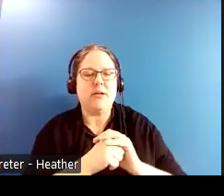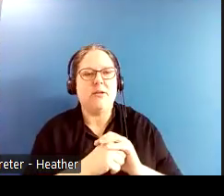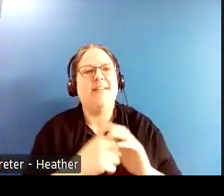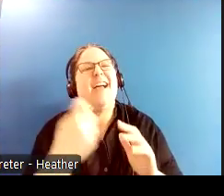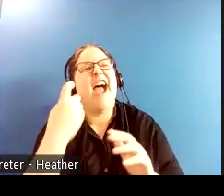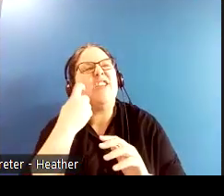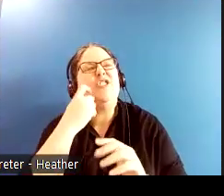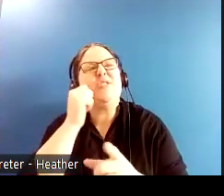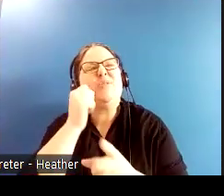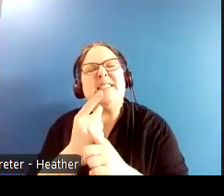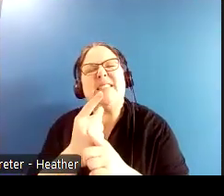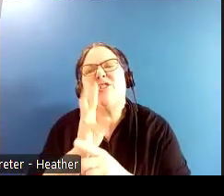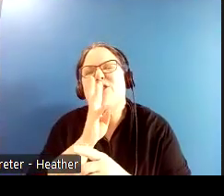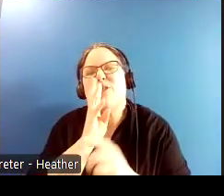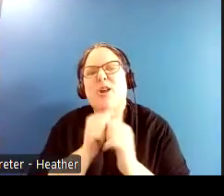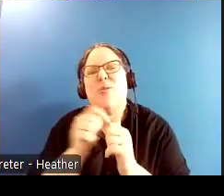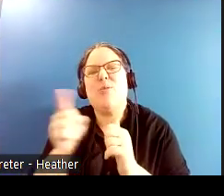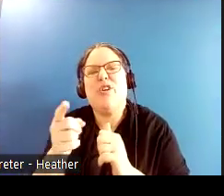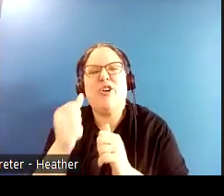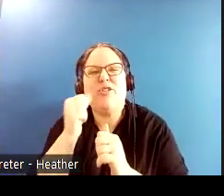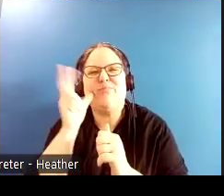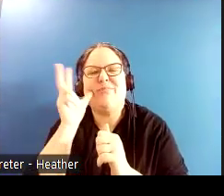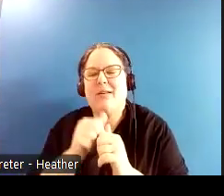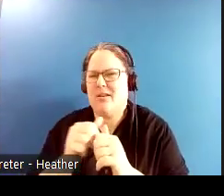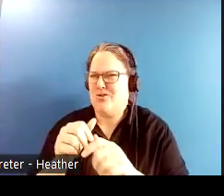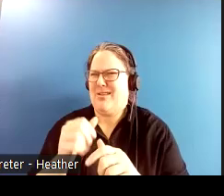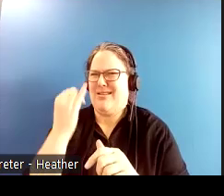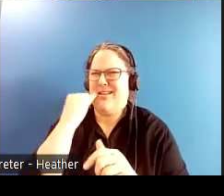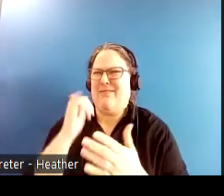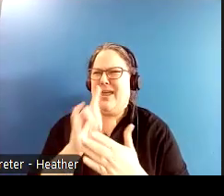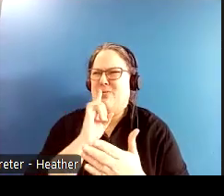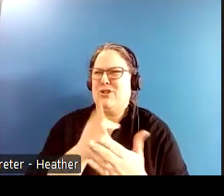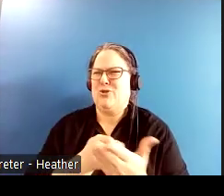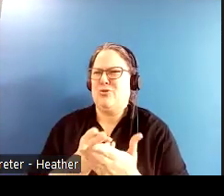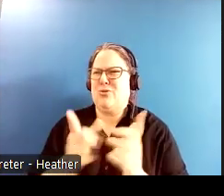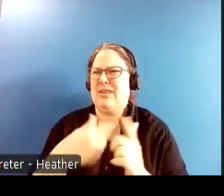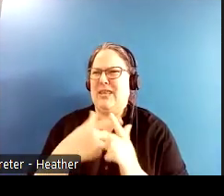days ago, uh, and she said that, uh, well, if that were true, then like in America, the ideal human,